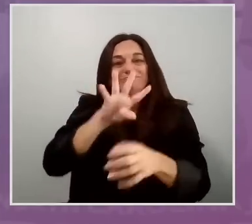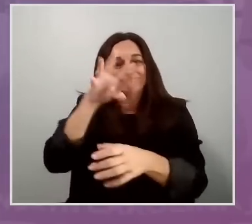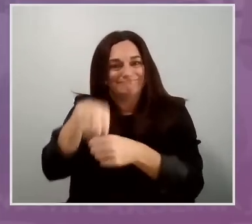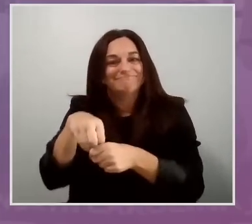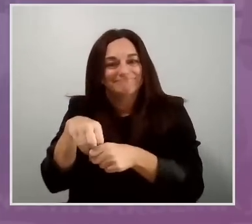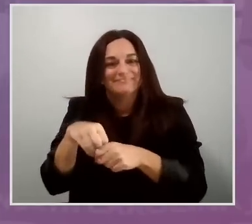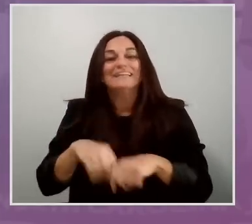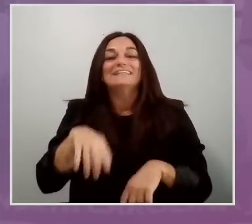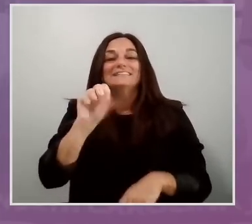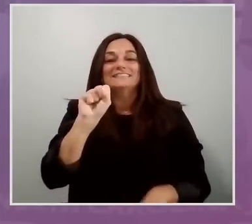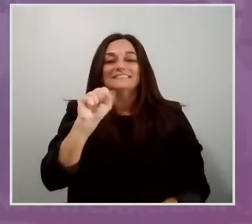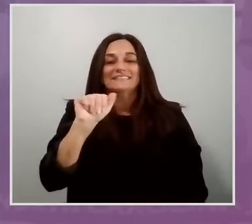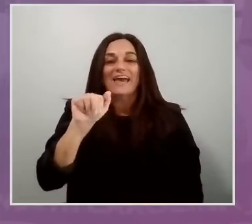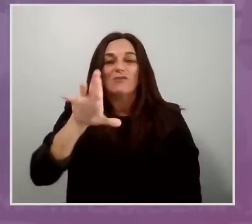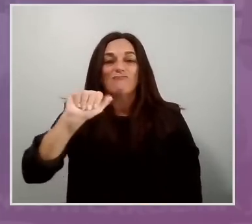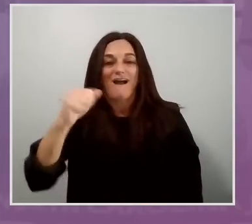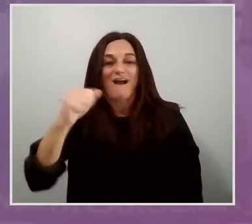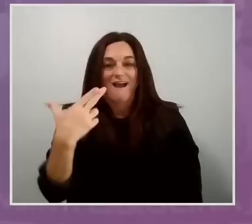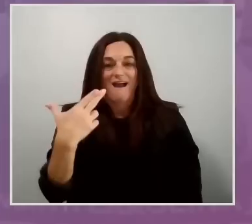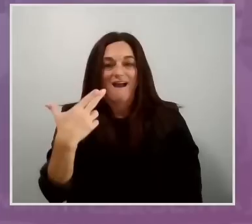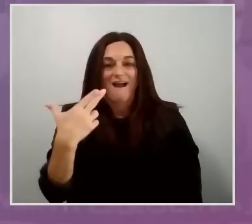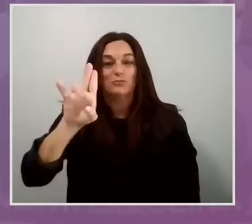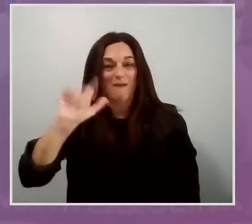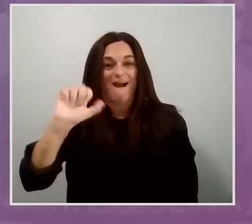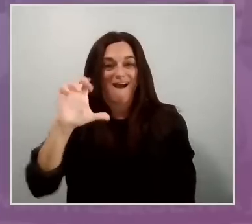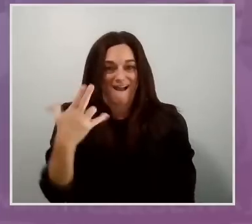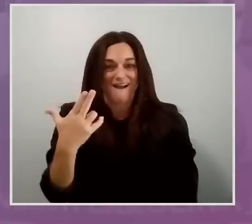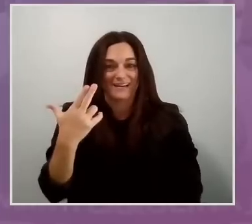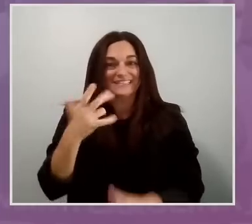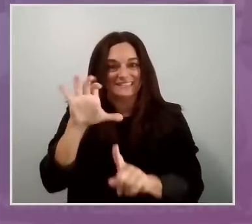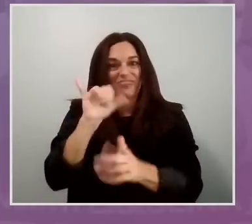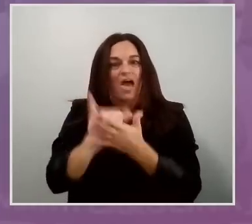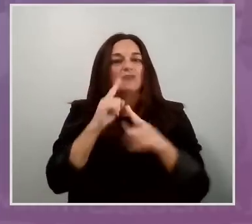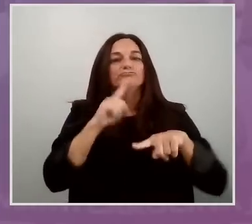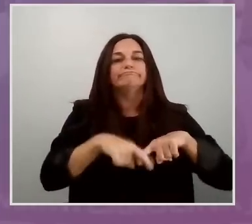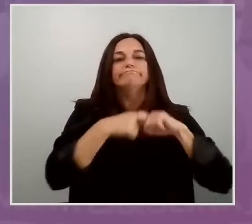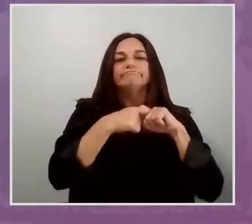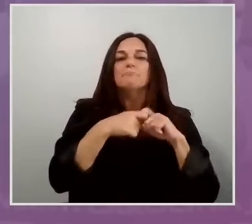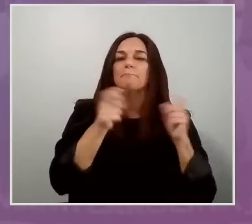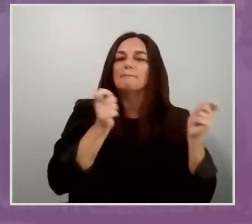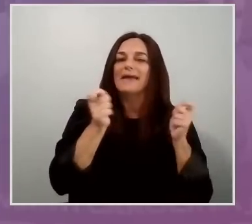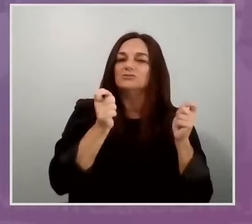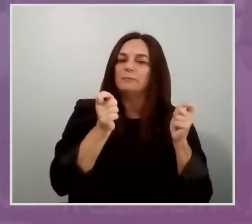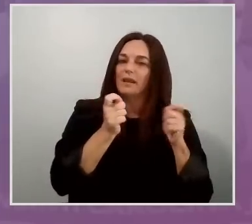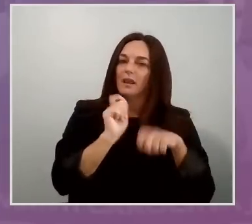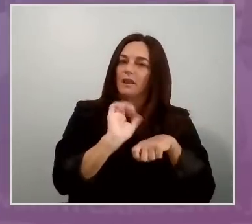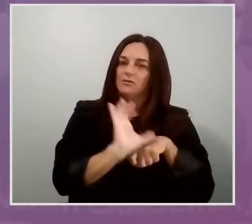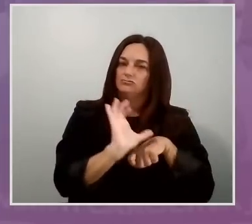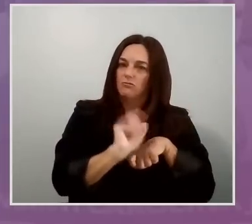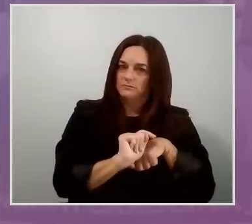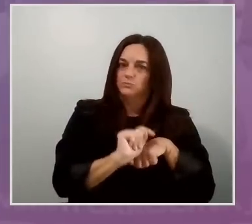SOMETIMES GIVE UP STUFF IN ORDER TO BE A PART OF A CAMPAIGN. AND SARAH DID JUST THAT.